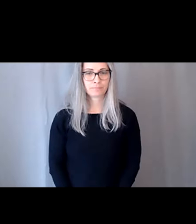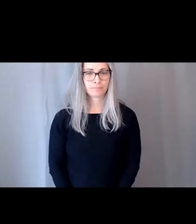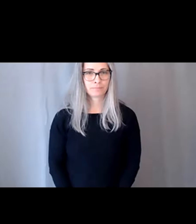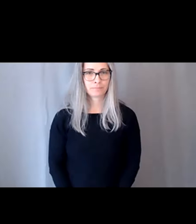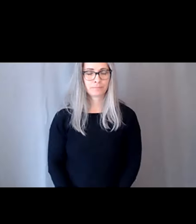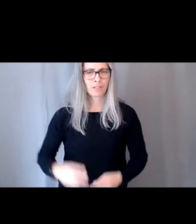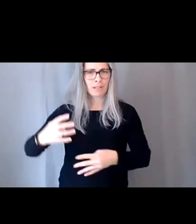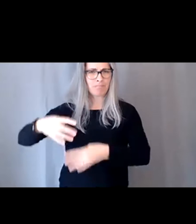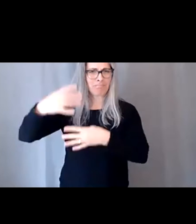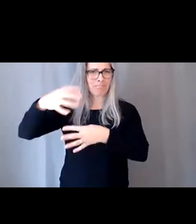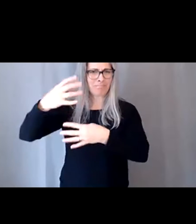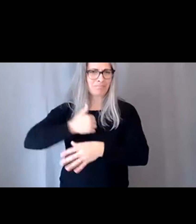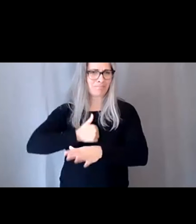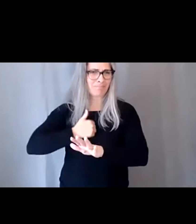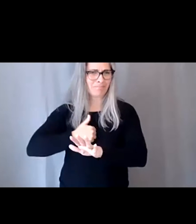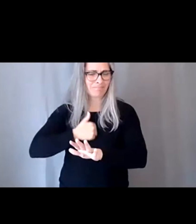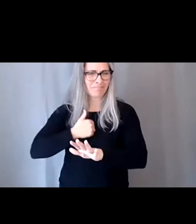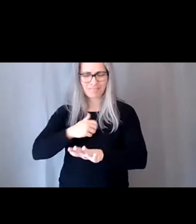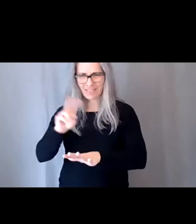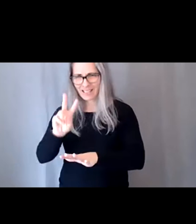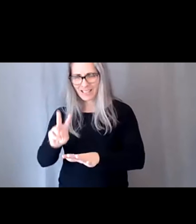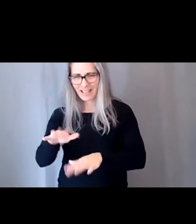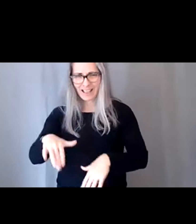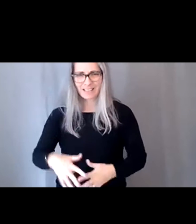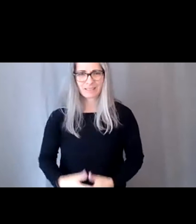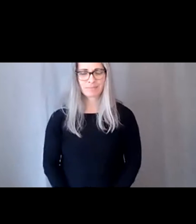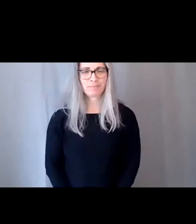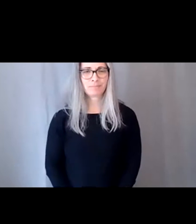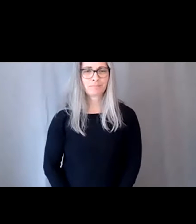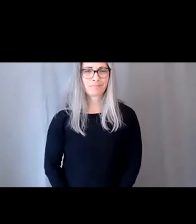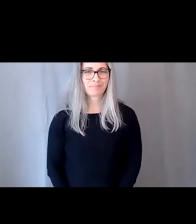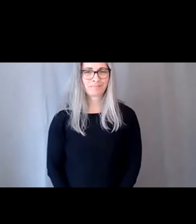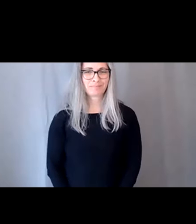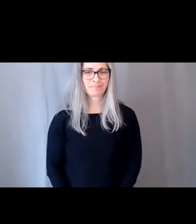can read it